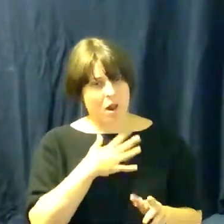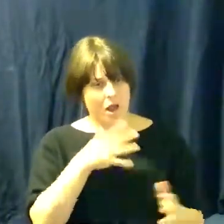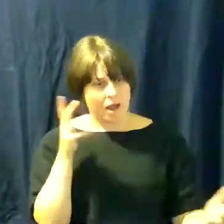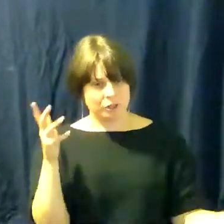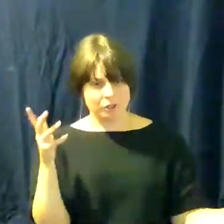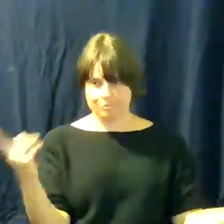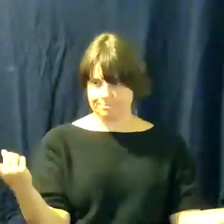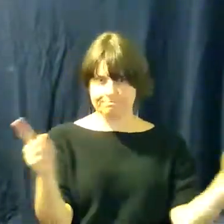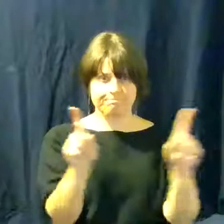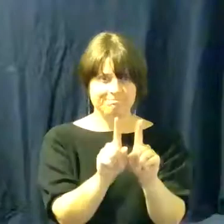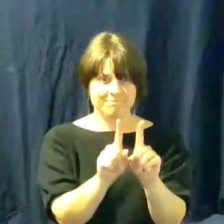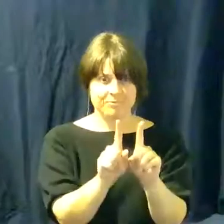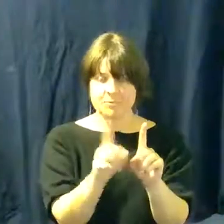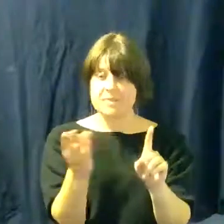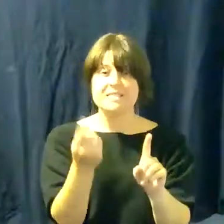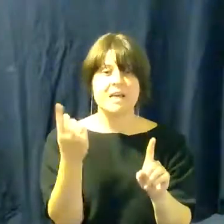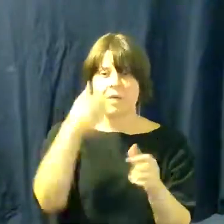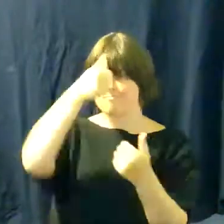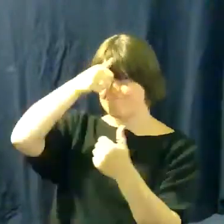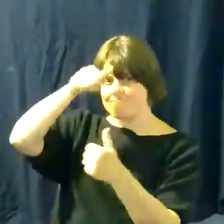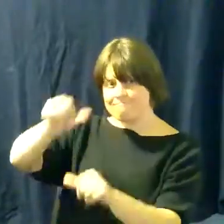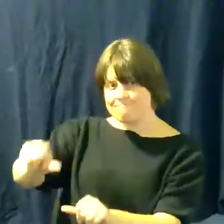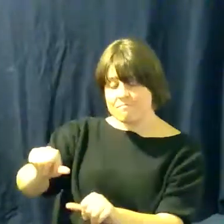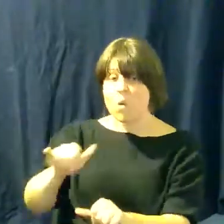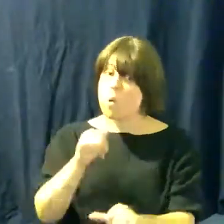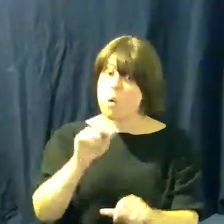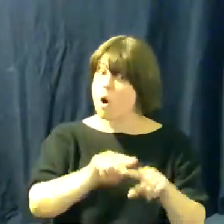happy with that mentor. I think sometimes people like to